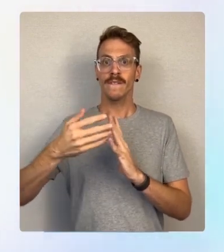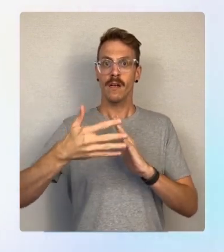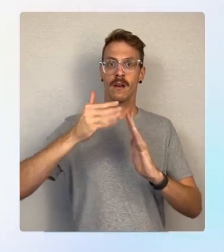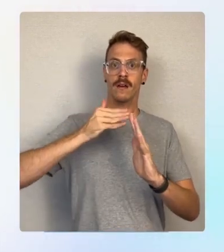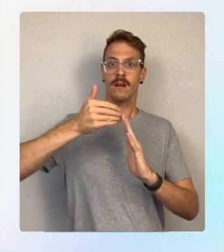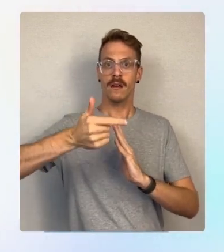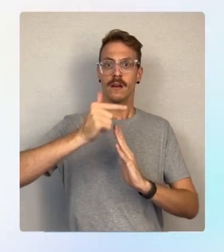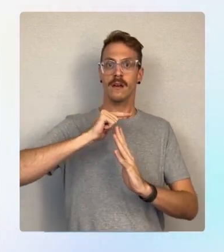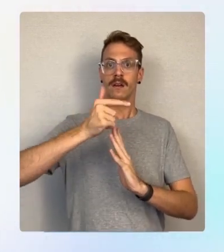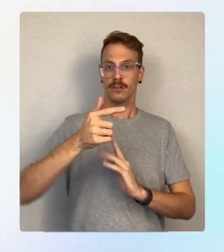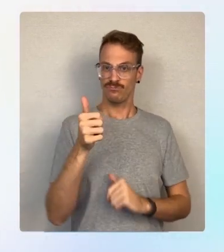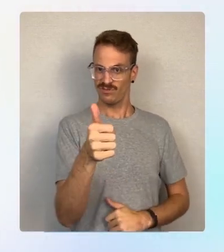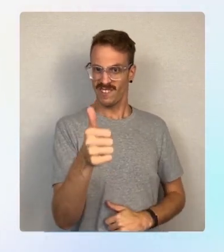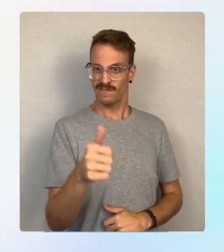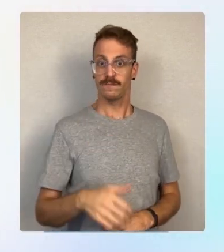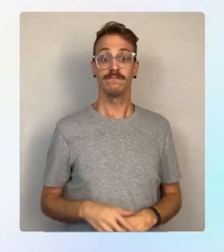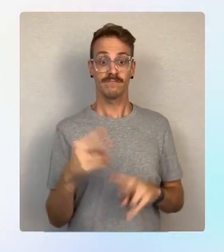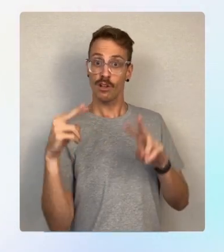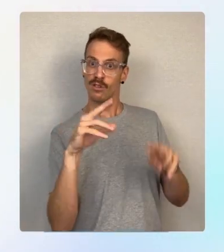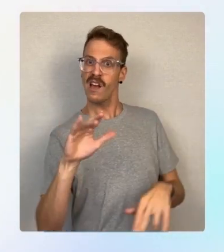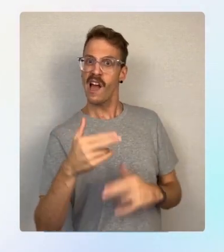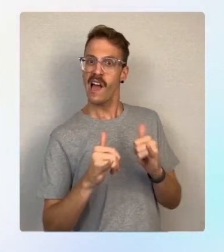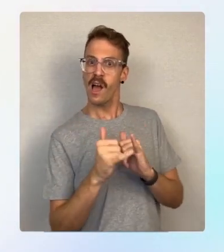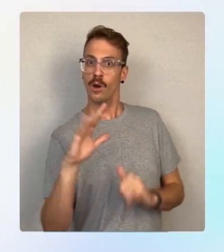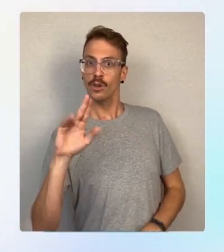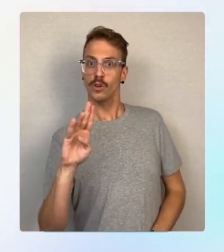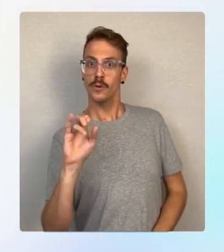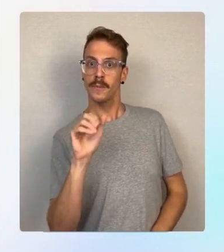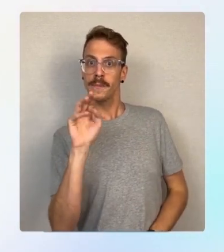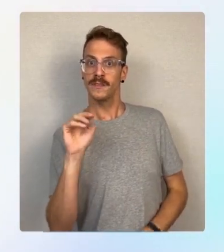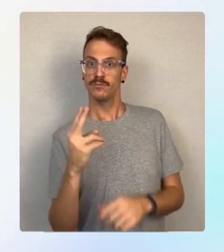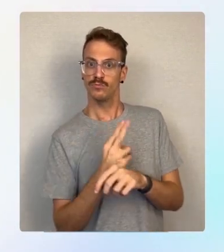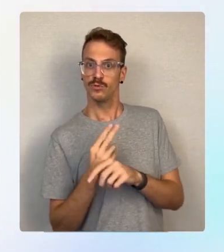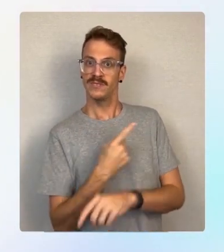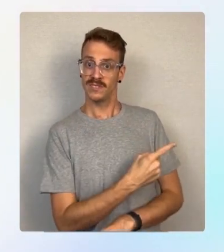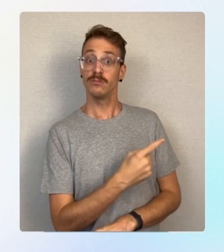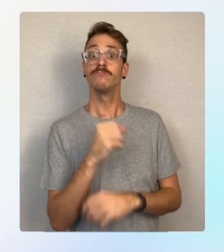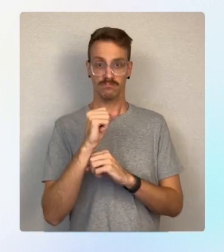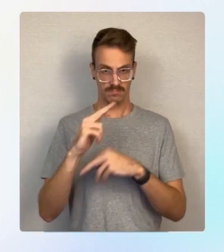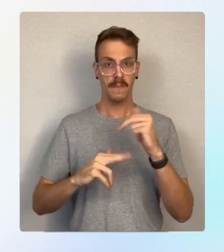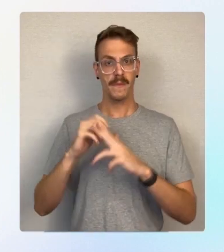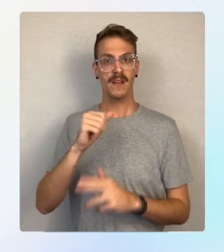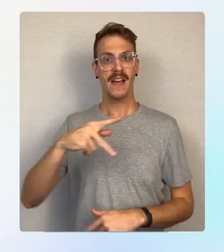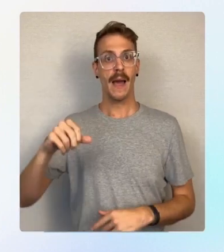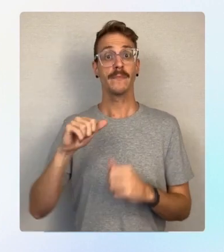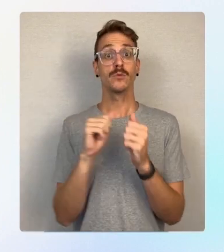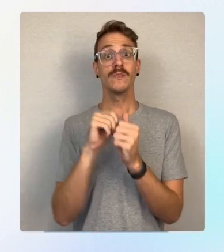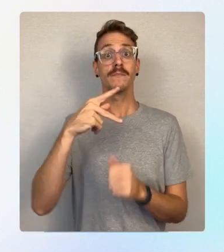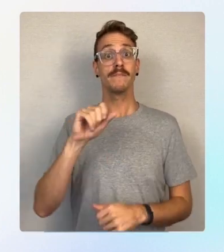Take a look at how Cubism uses this. You can build apps with Passthrough as a background